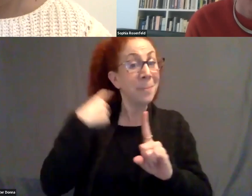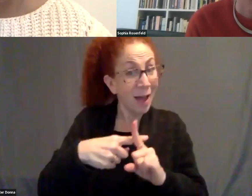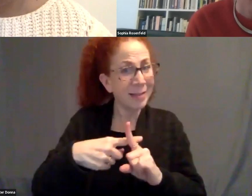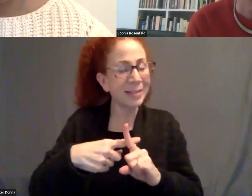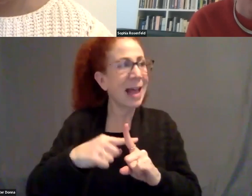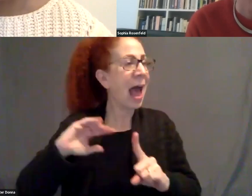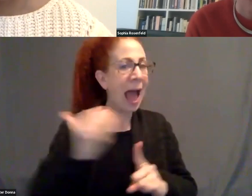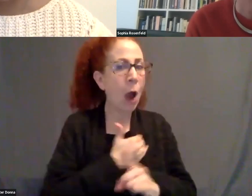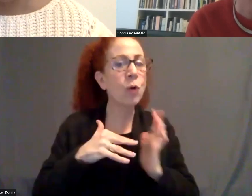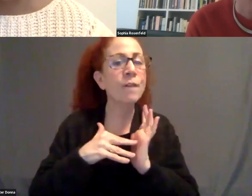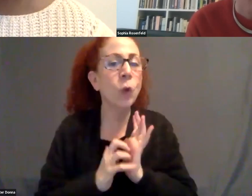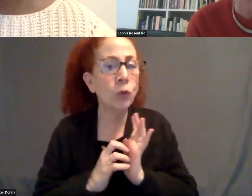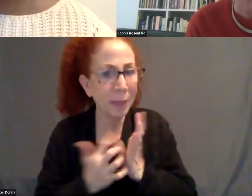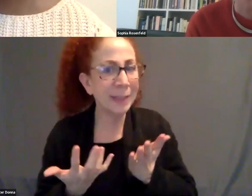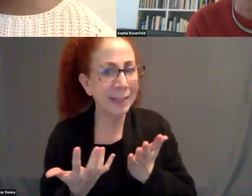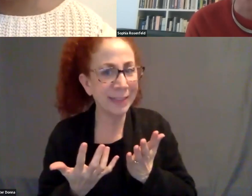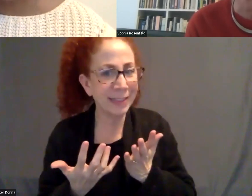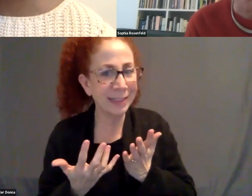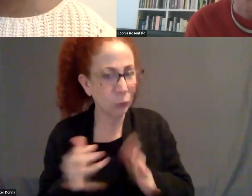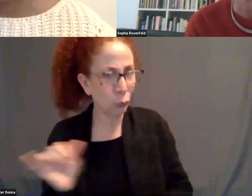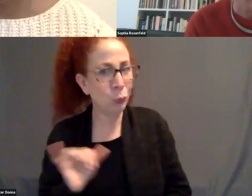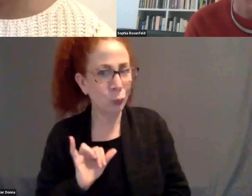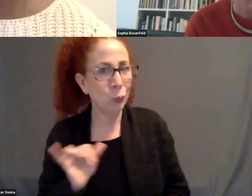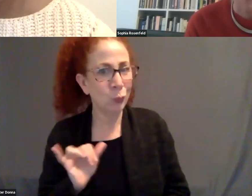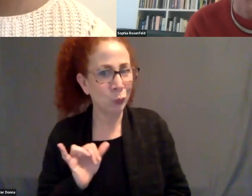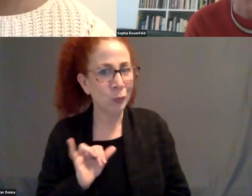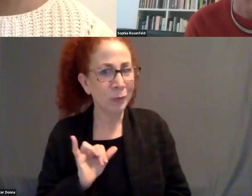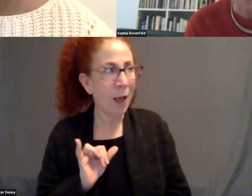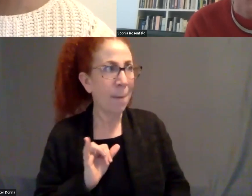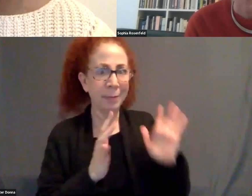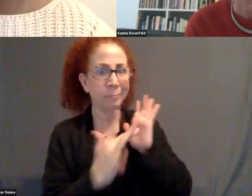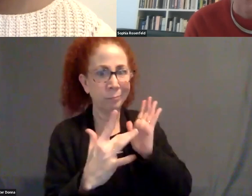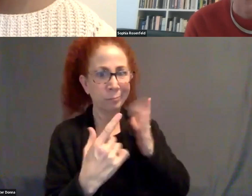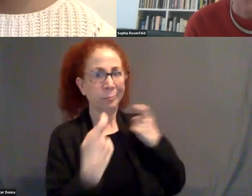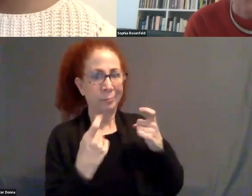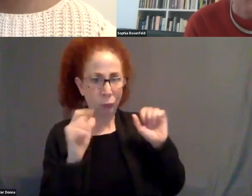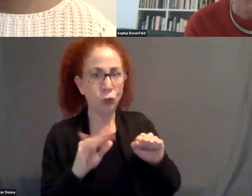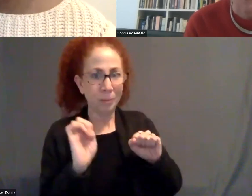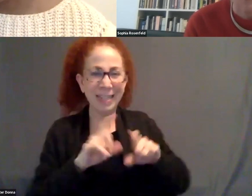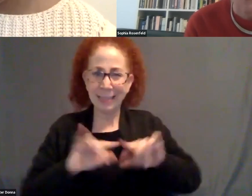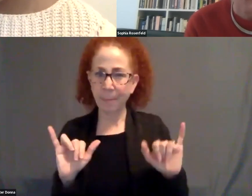our fundamental vulnerability to be acted upon,